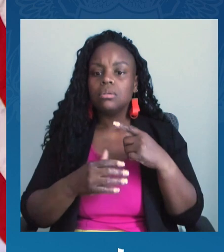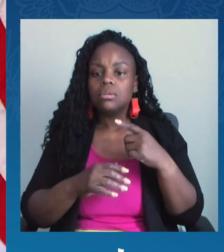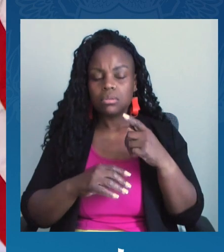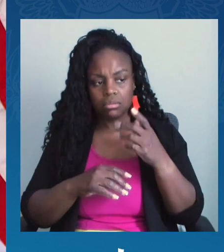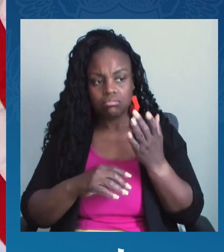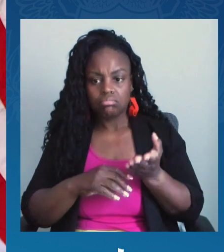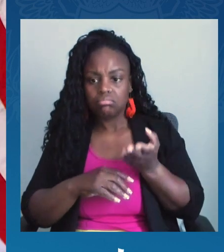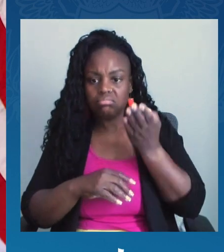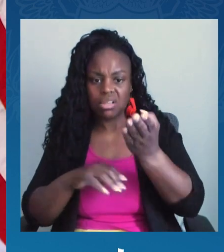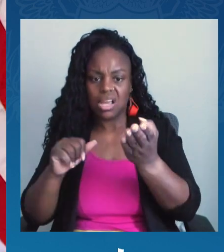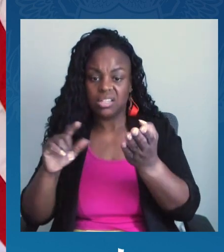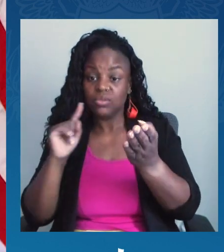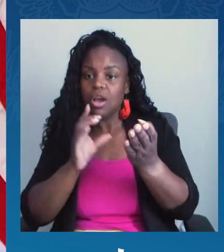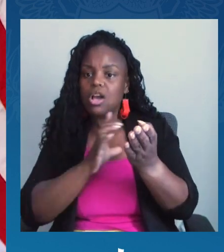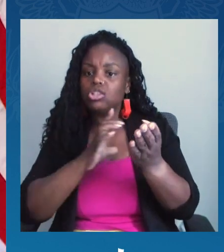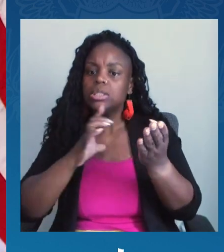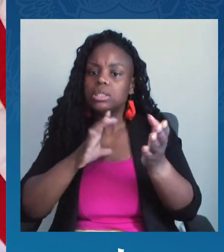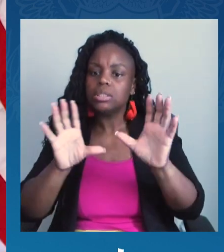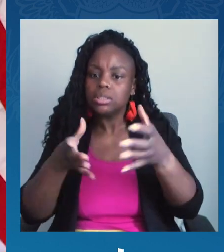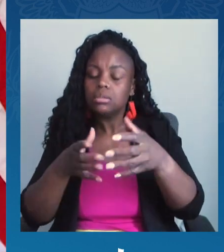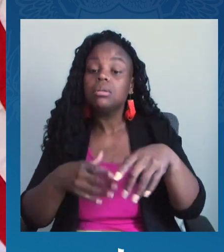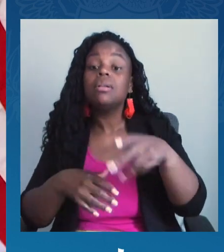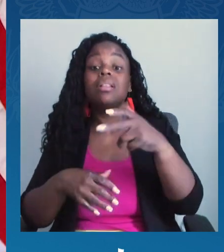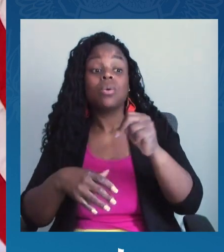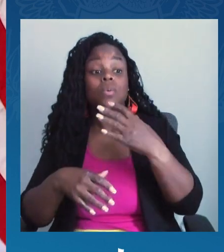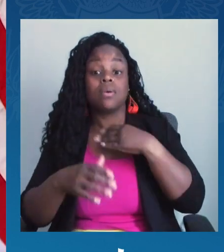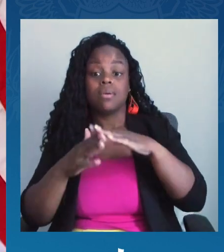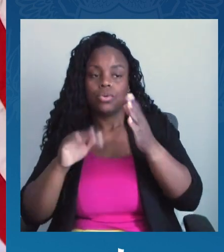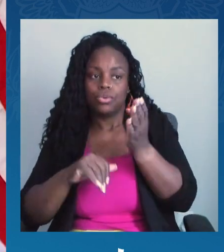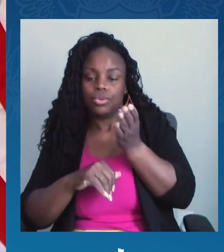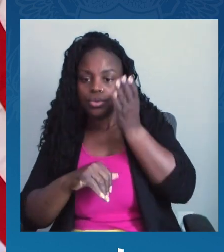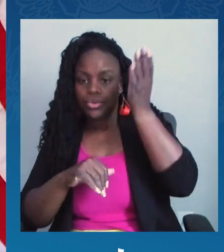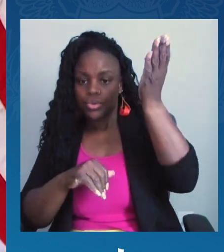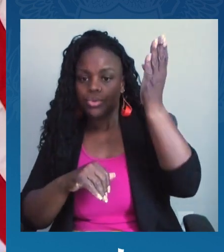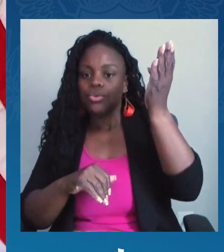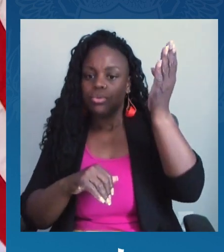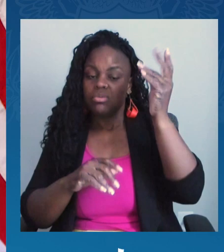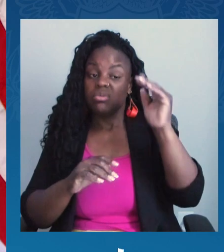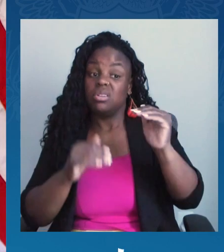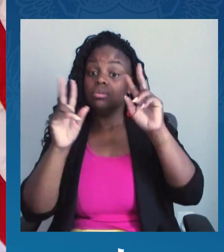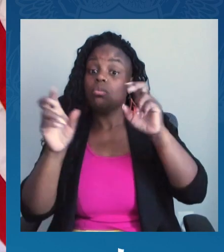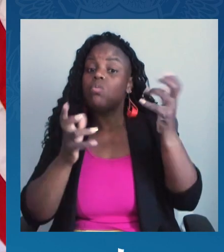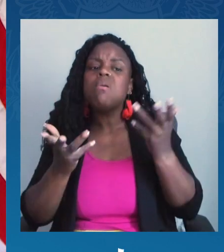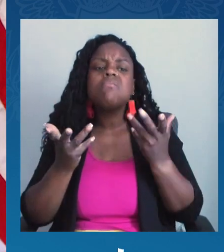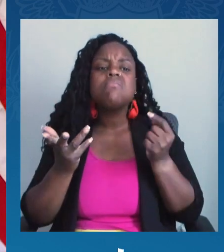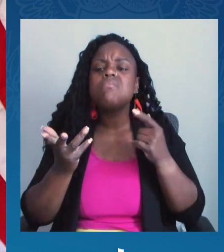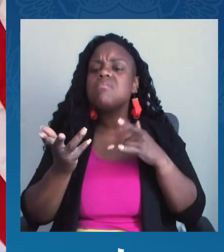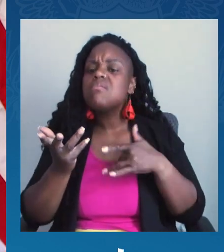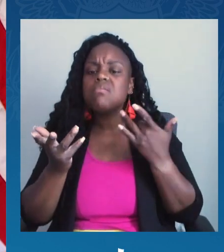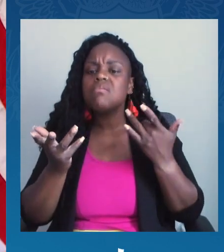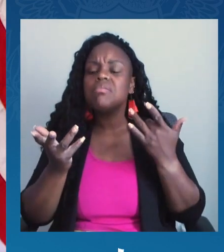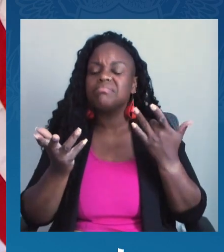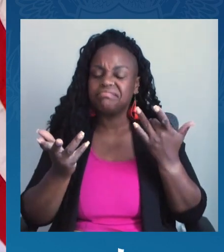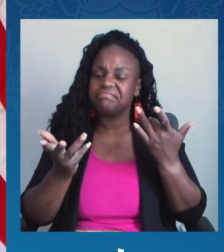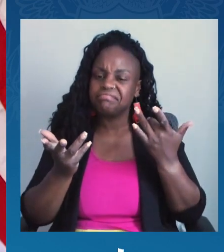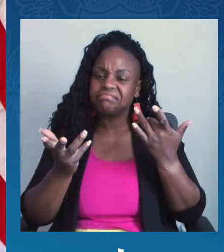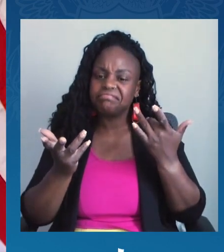by extension at the White House, elevate this issue. Why? Well, because today in America,